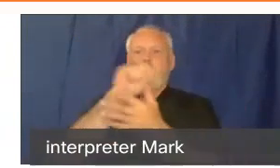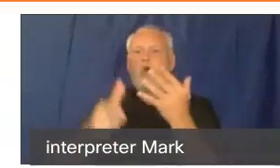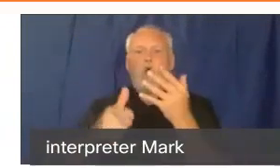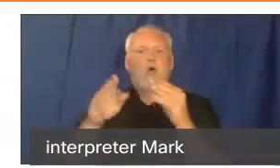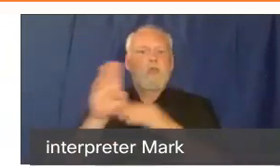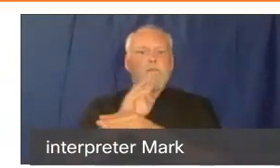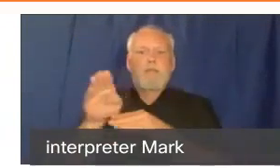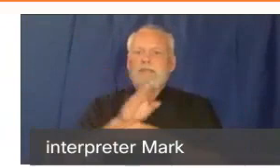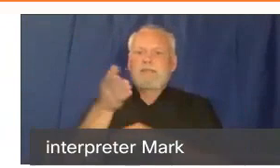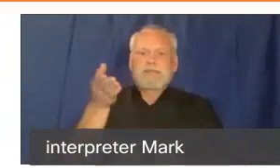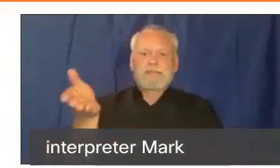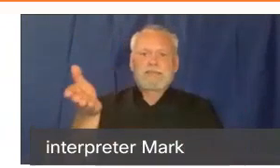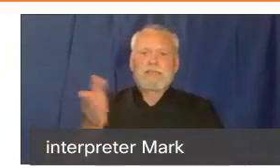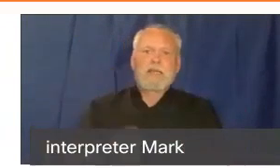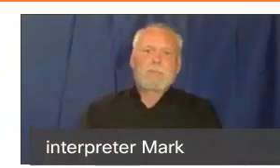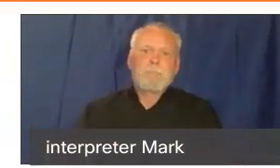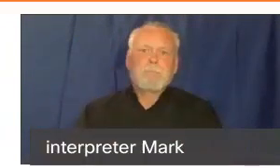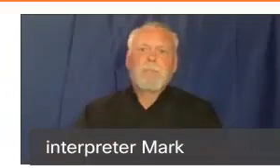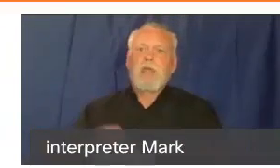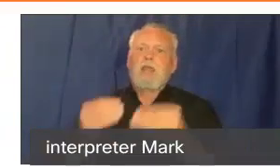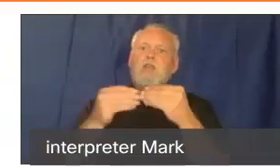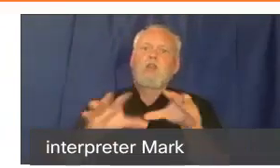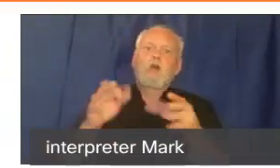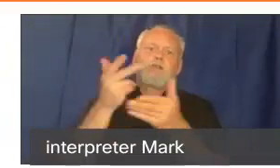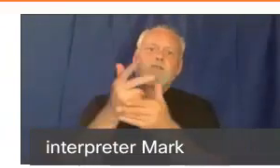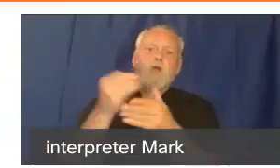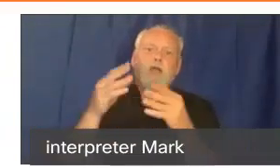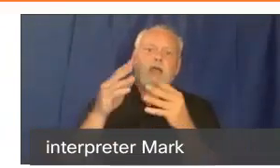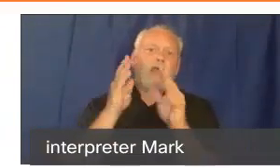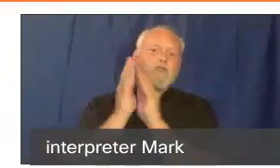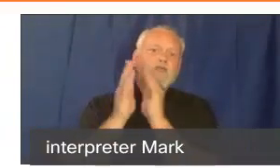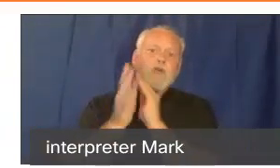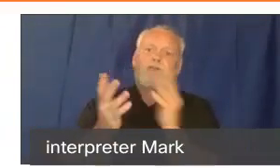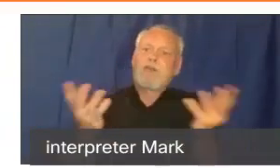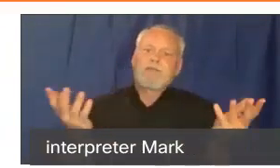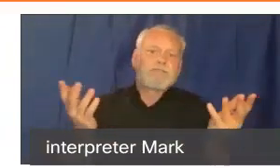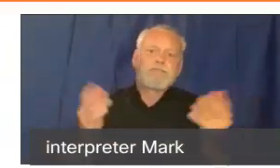Not dimension the loss of parking in traffic, but again, this is a comment. This part.